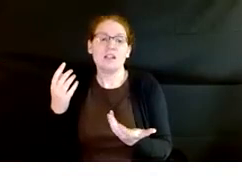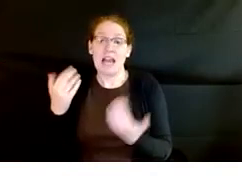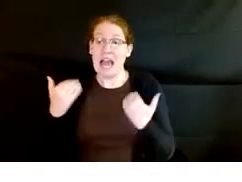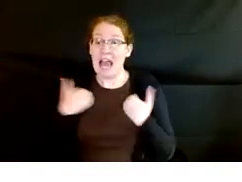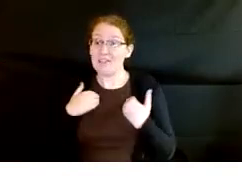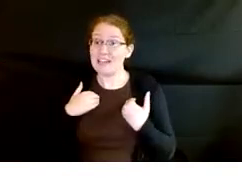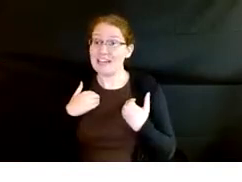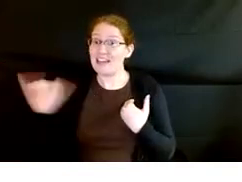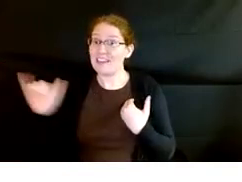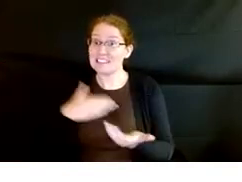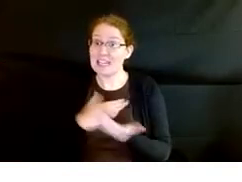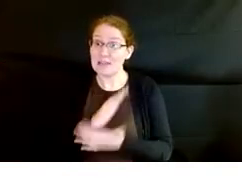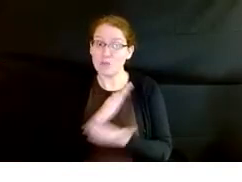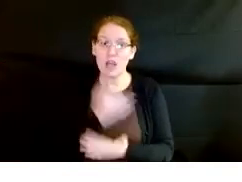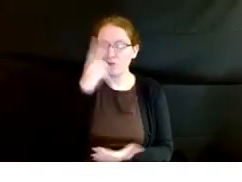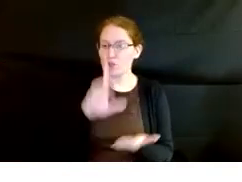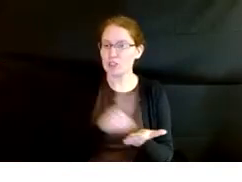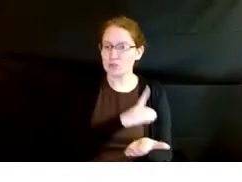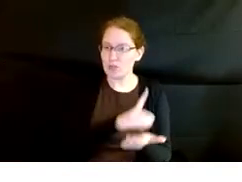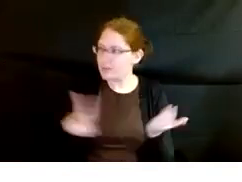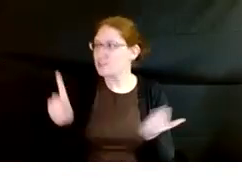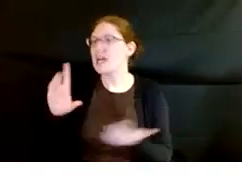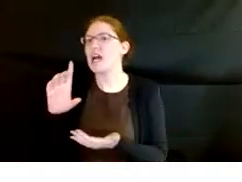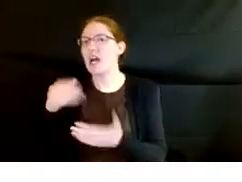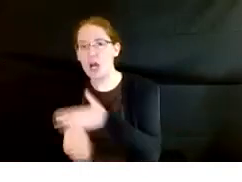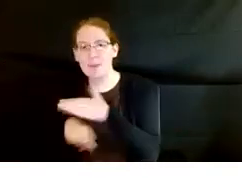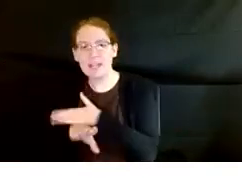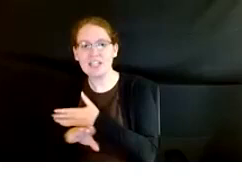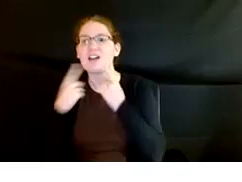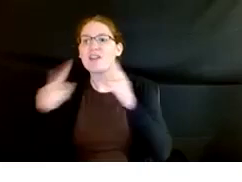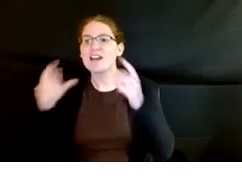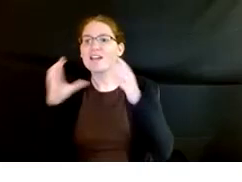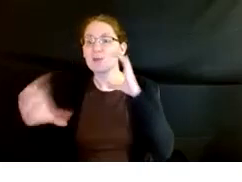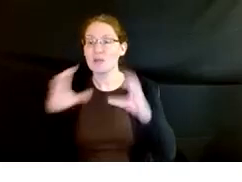to non-discrimination and reasonable accommodation and effective communication in virtual settings uh